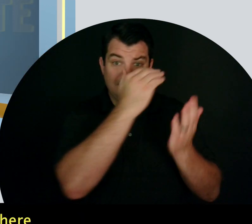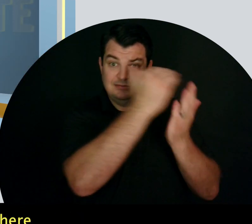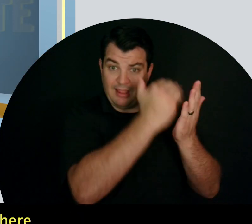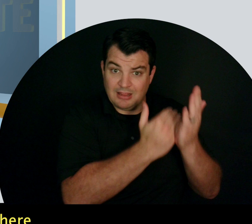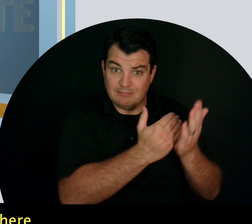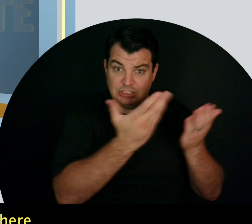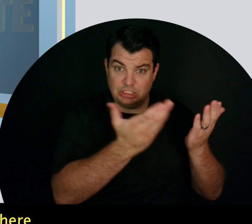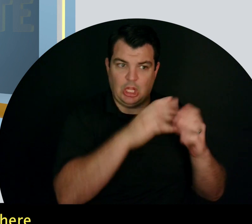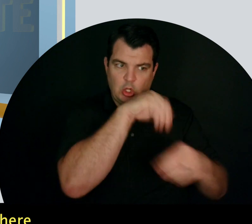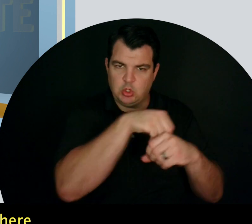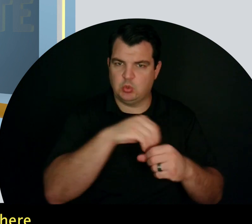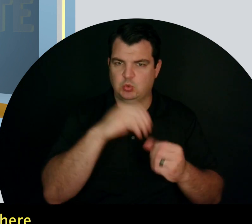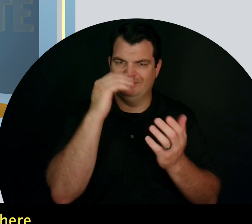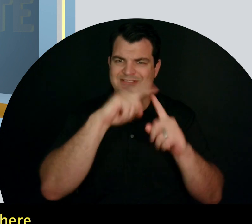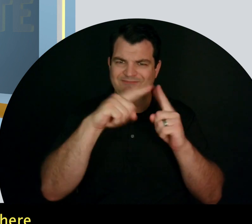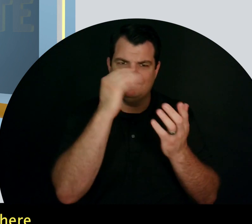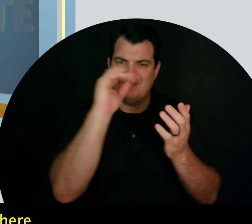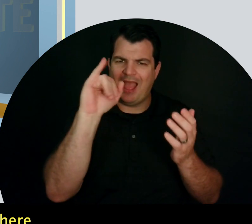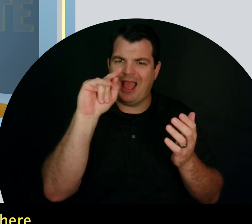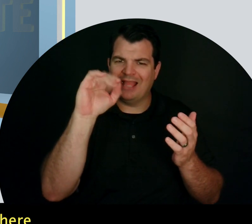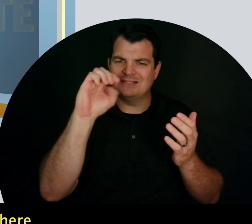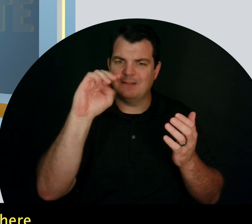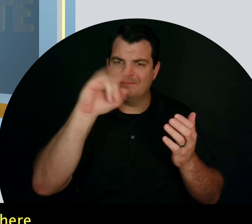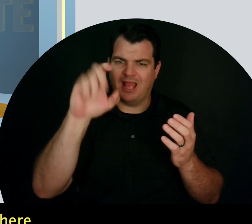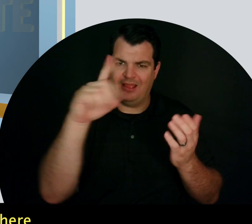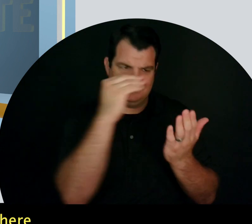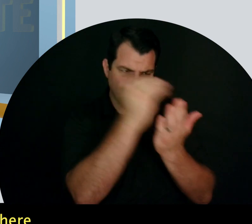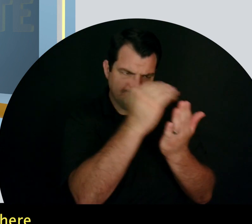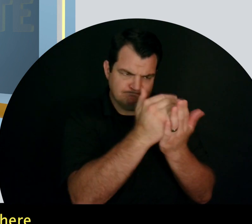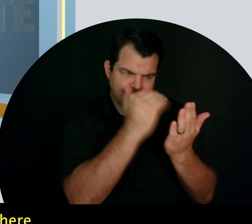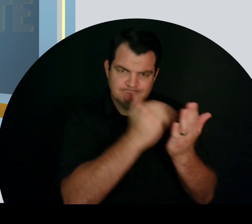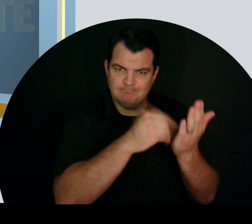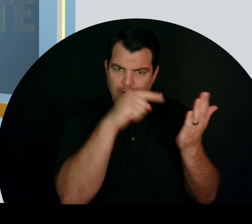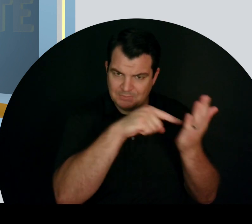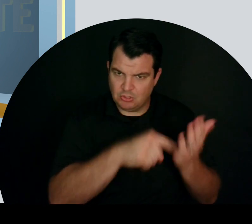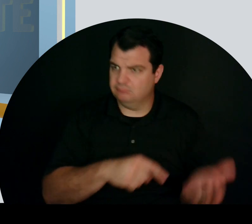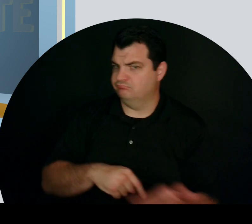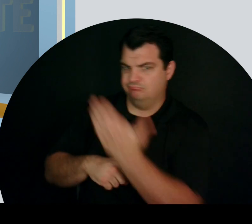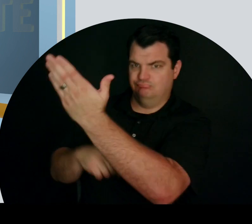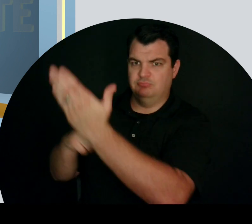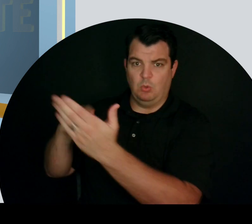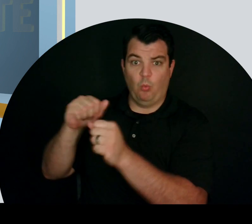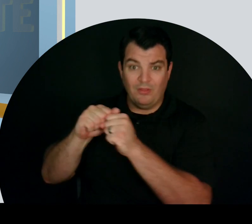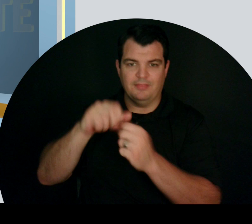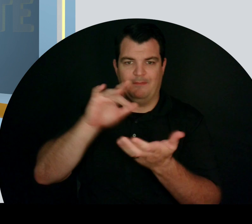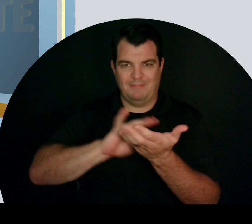These items are here and include an itemized bill on the provider's letterhead,